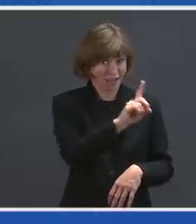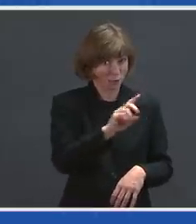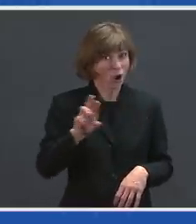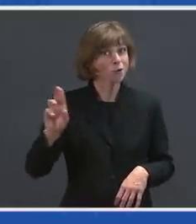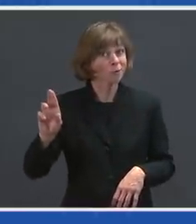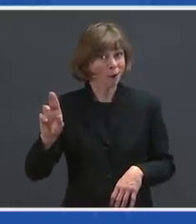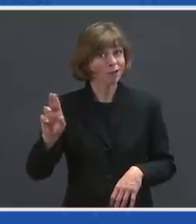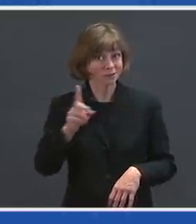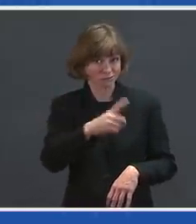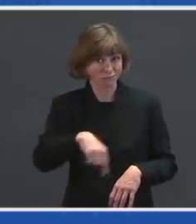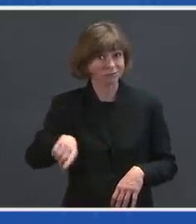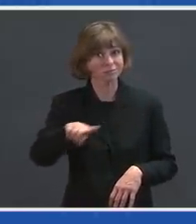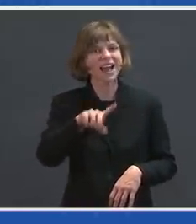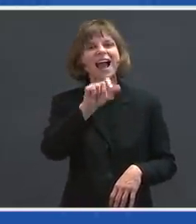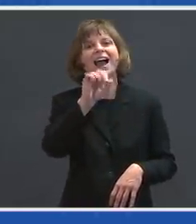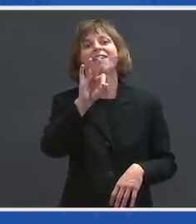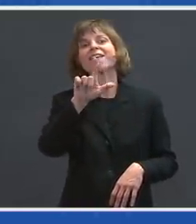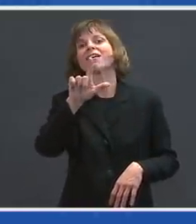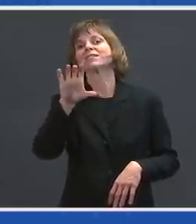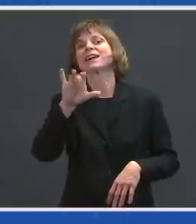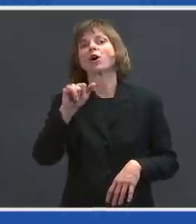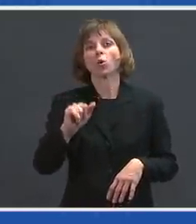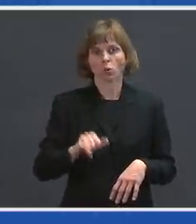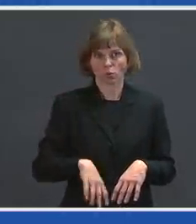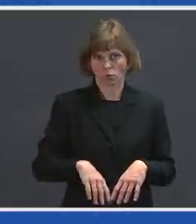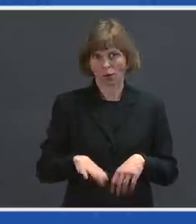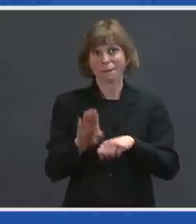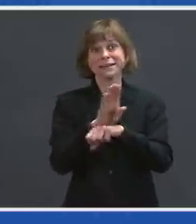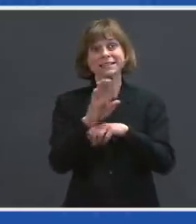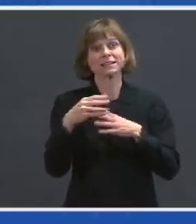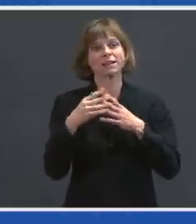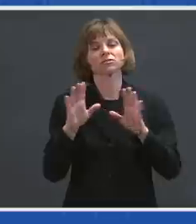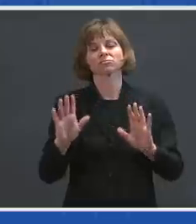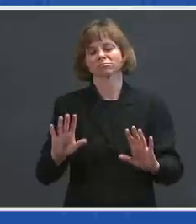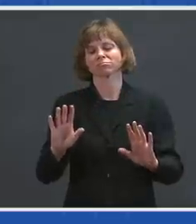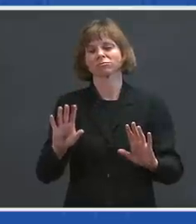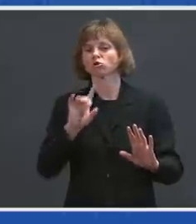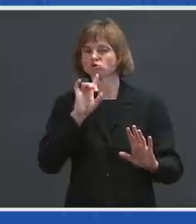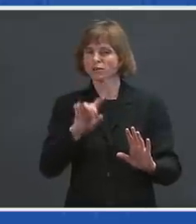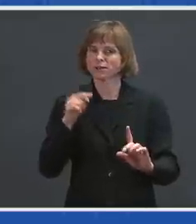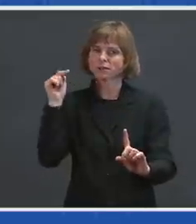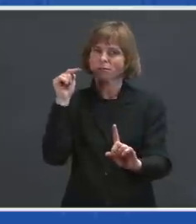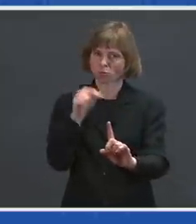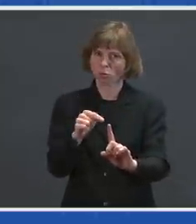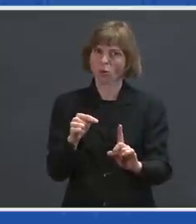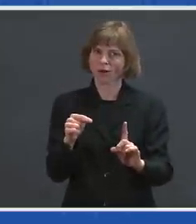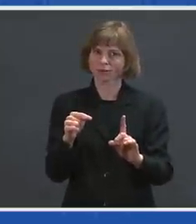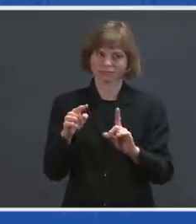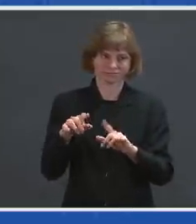The AFL-CIO and business leaders. Look, the show of unity we're seeing is unprecedented.